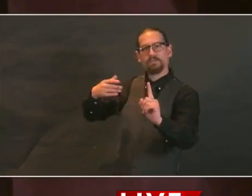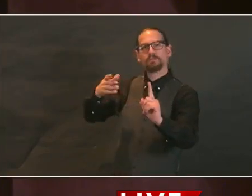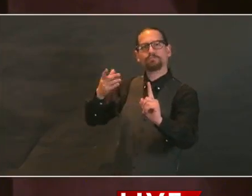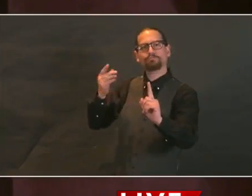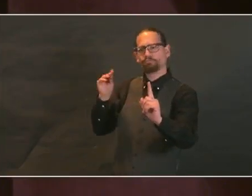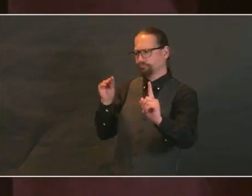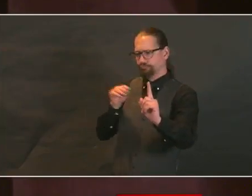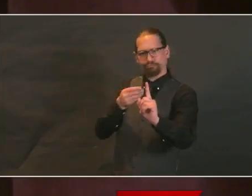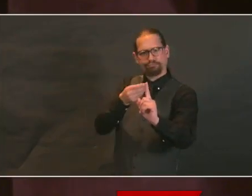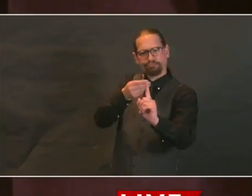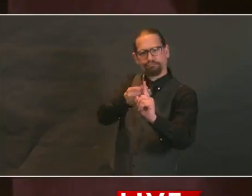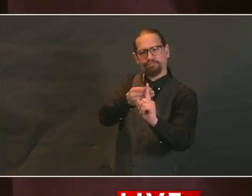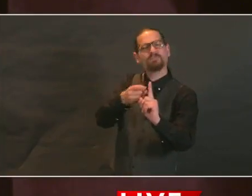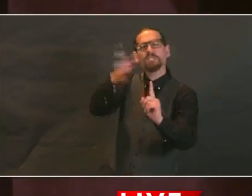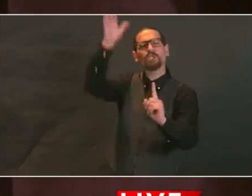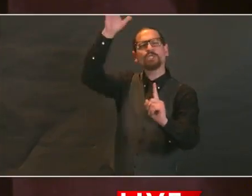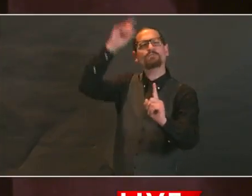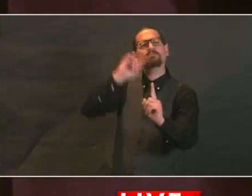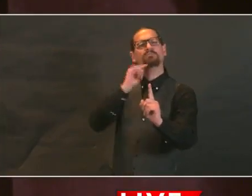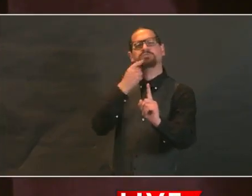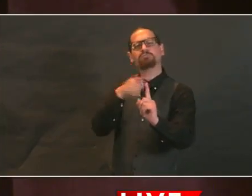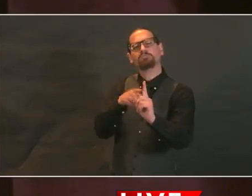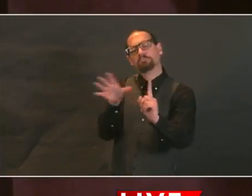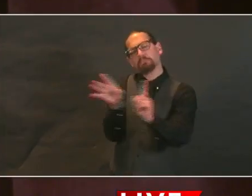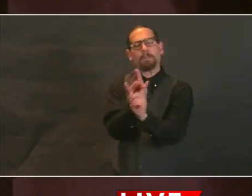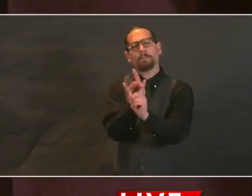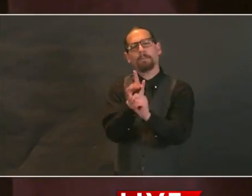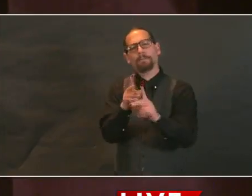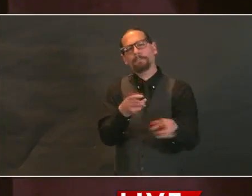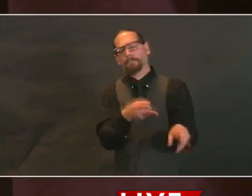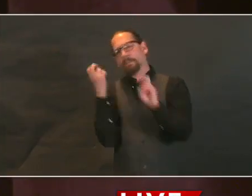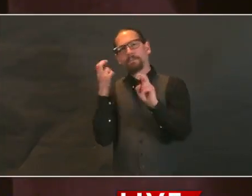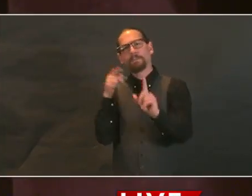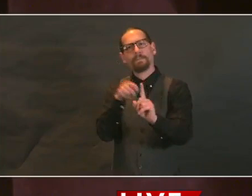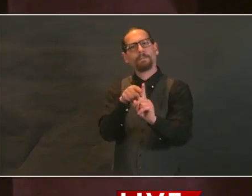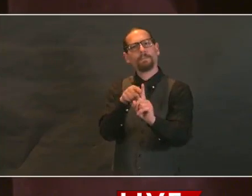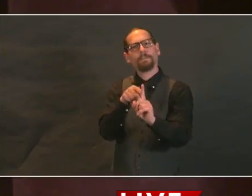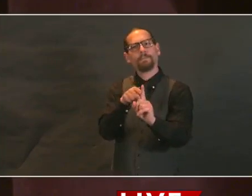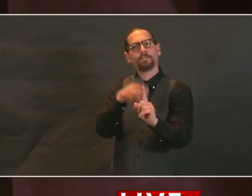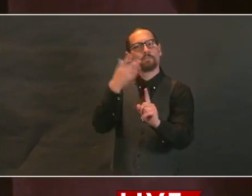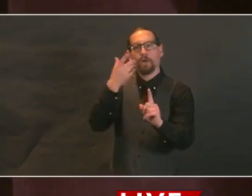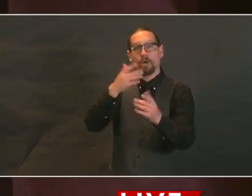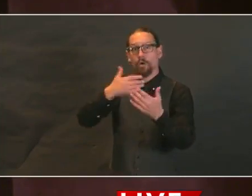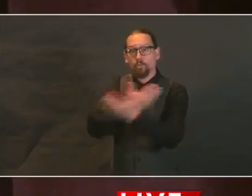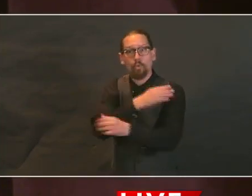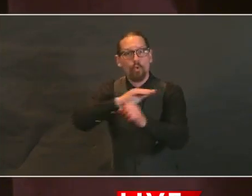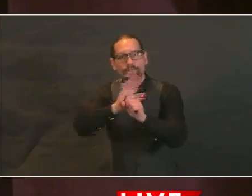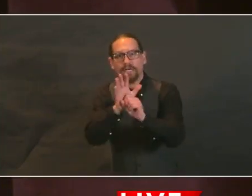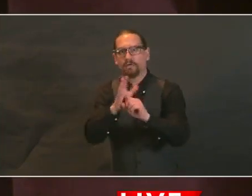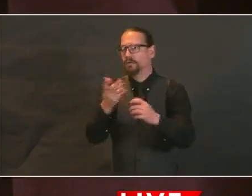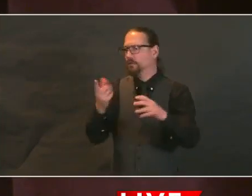COVID-19. THERE IS A VERY GOOD CHANCE YOU WILL GET SICK. THE